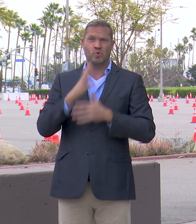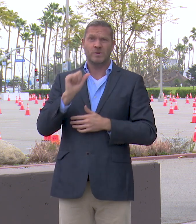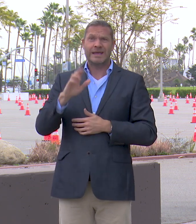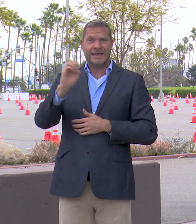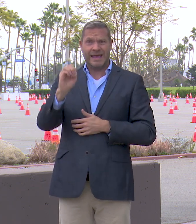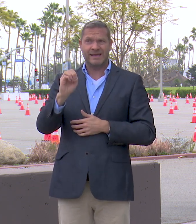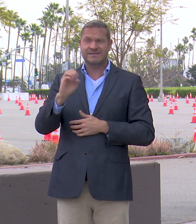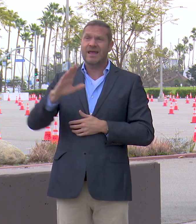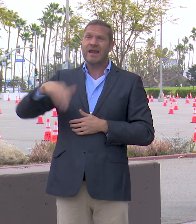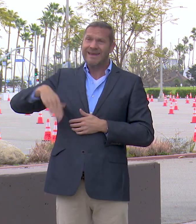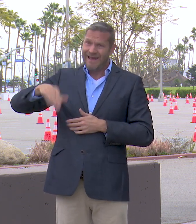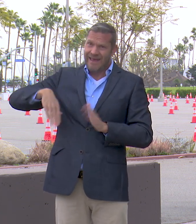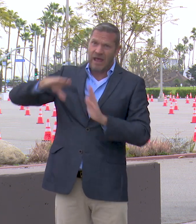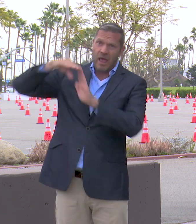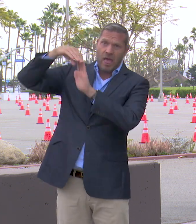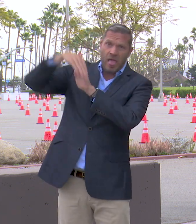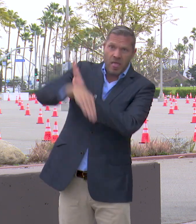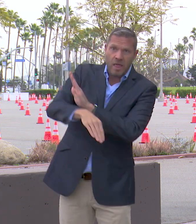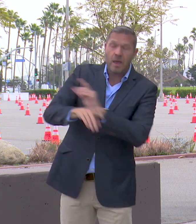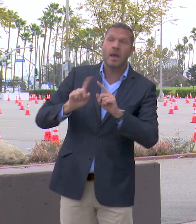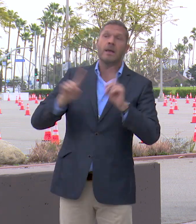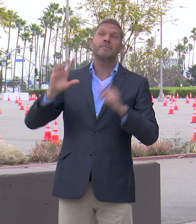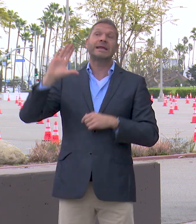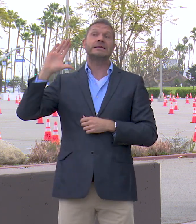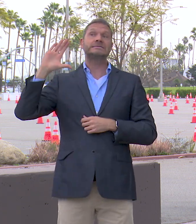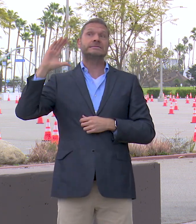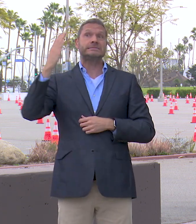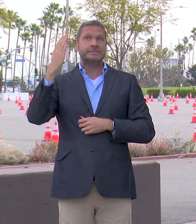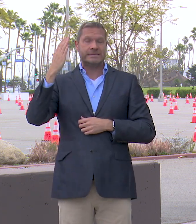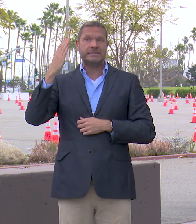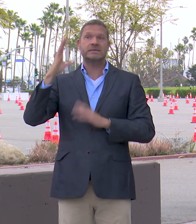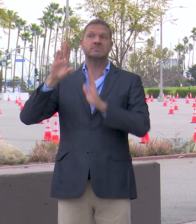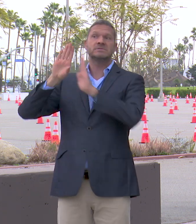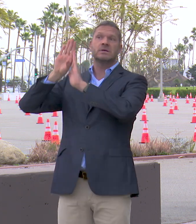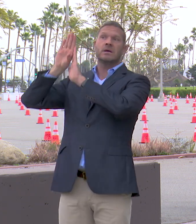we may be plateauing after two months of surging cases.